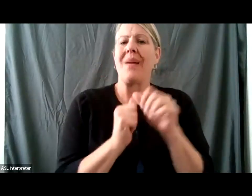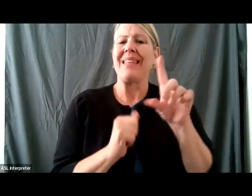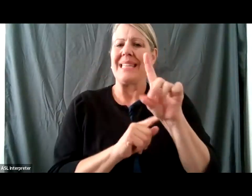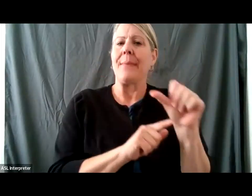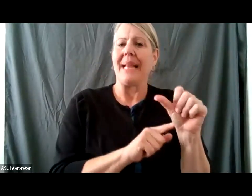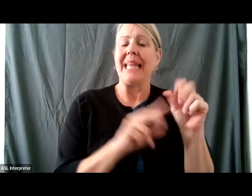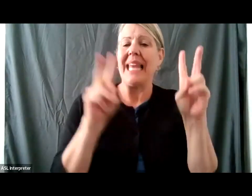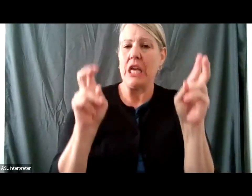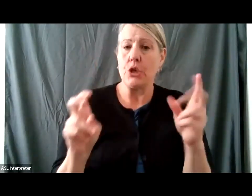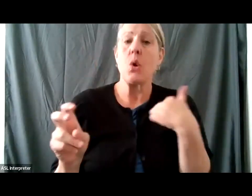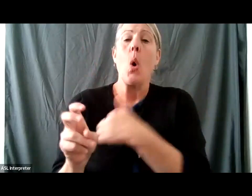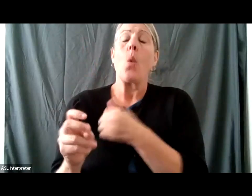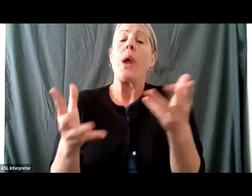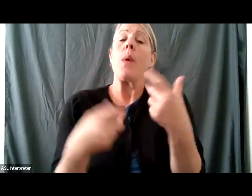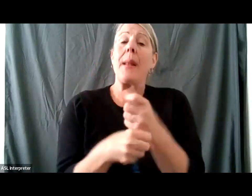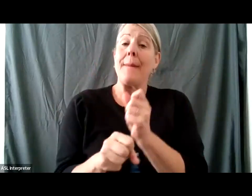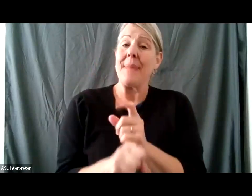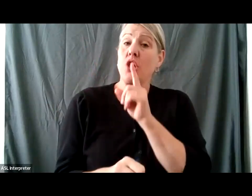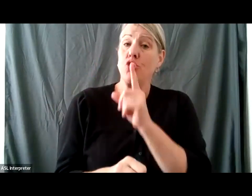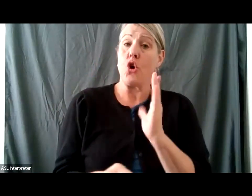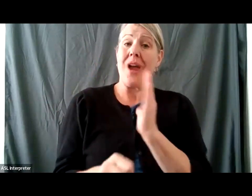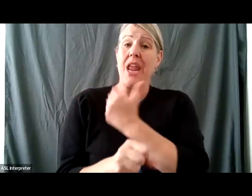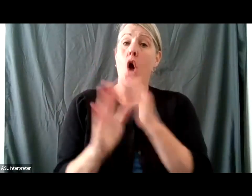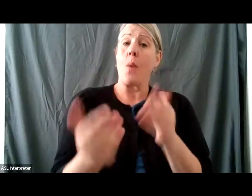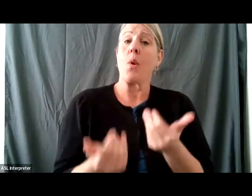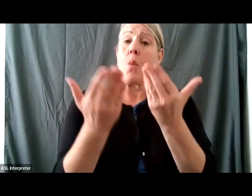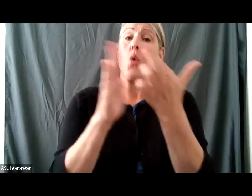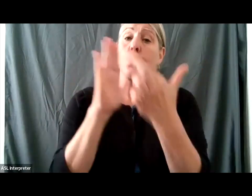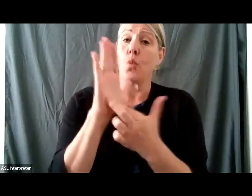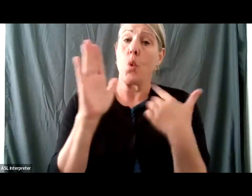And we want to make sure that in our proposed rule, we address these issues.